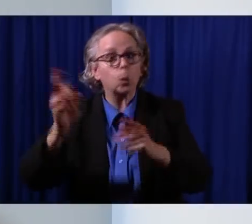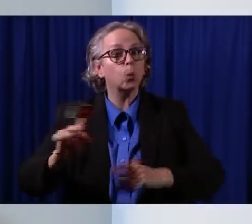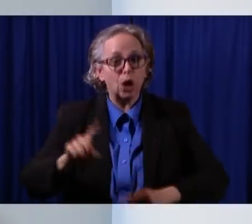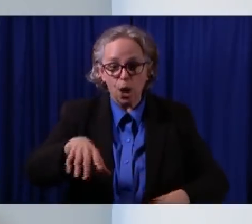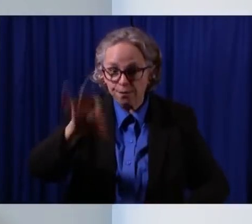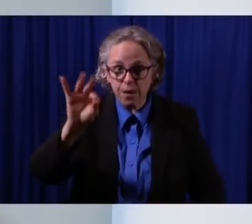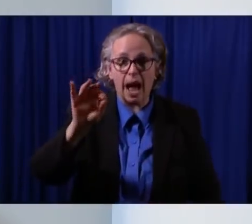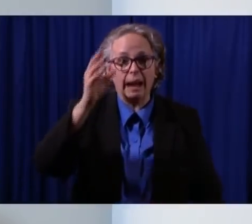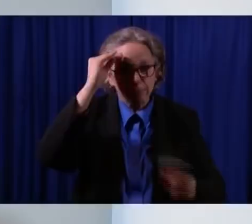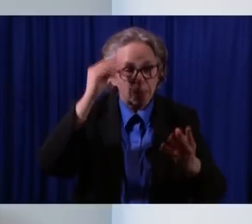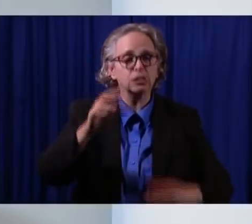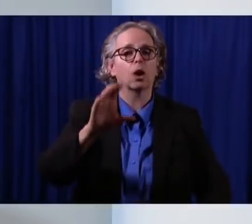THE JOBS WILL STILL BE LIVE AT CORONAVIRUS.OHIO.GOV/JOB GOOGLE